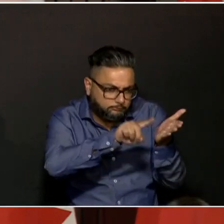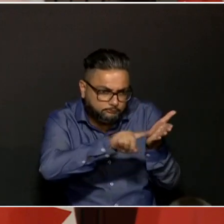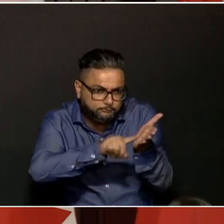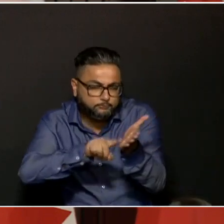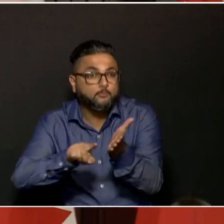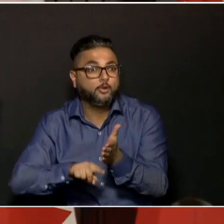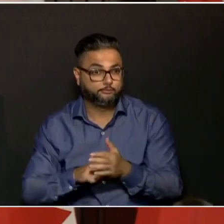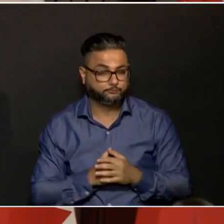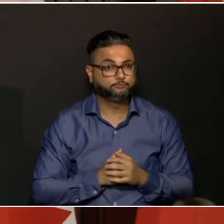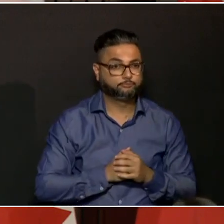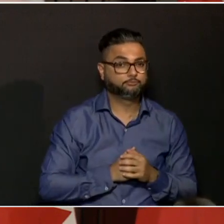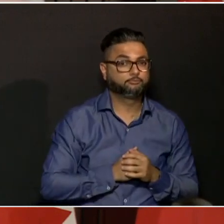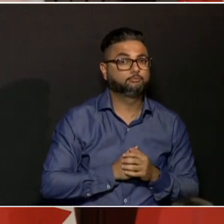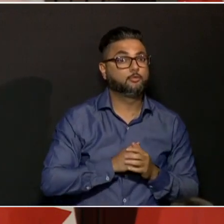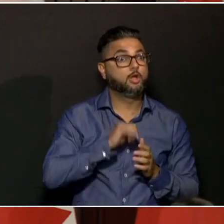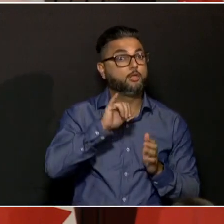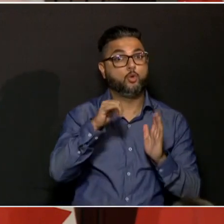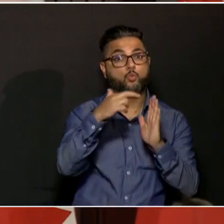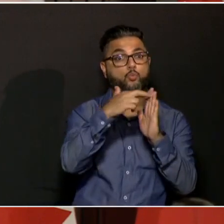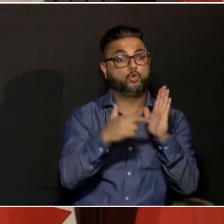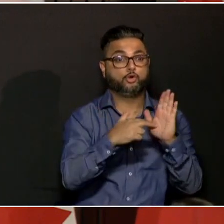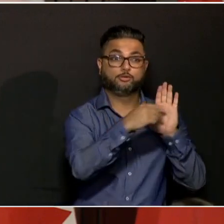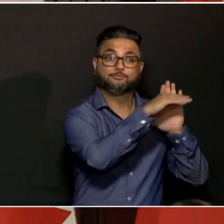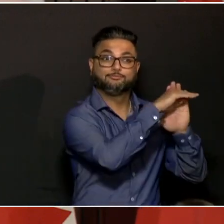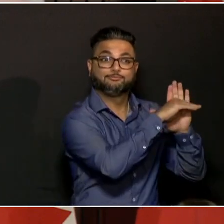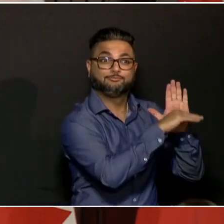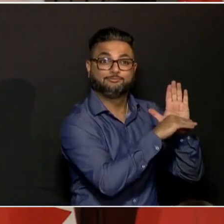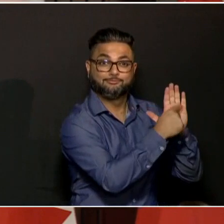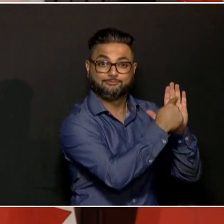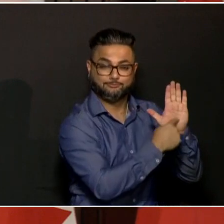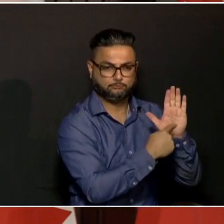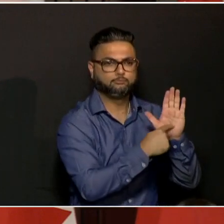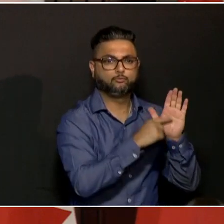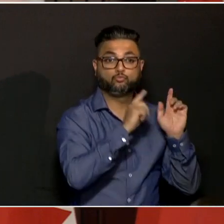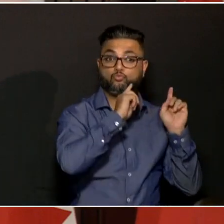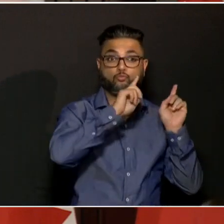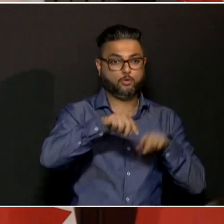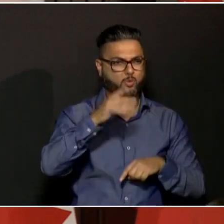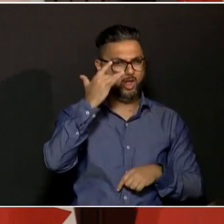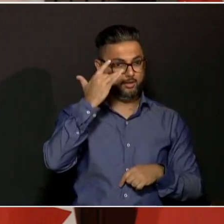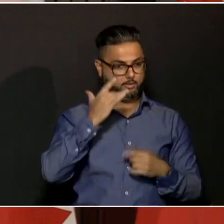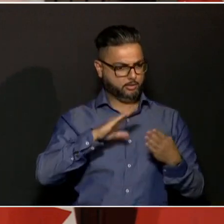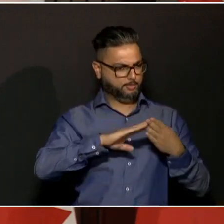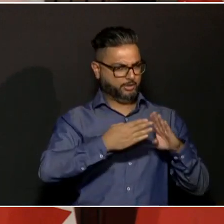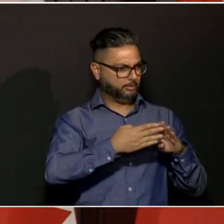These measures are designed to address the rapid increase in community transmission